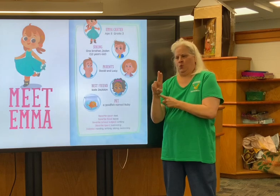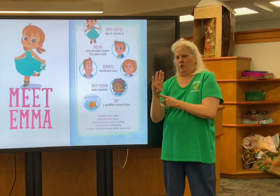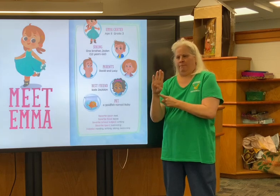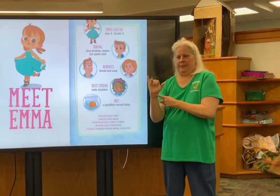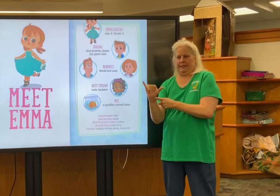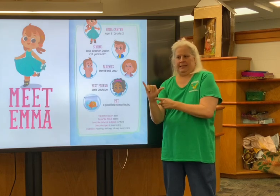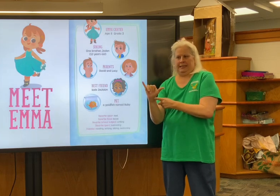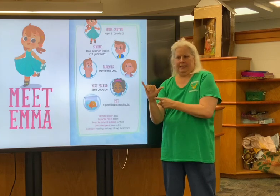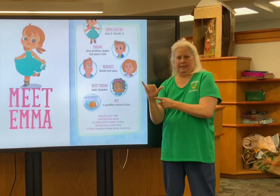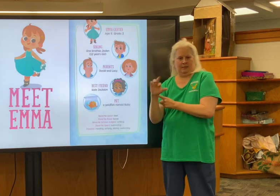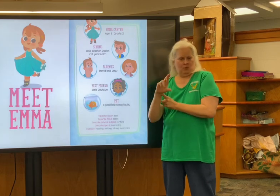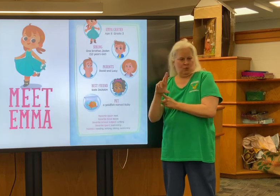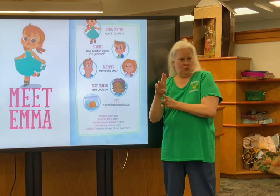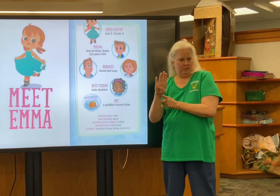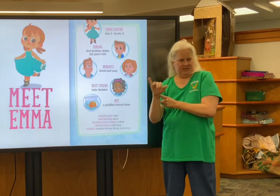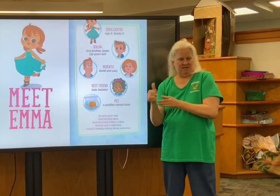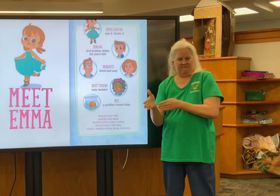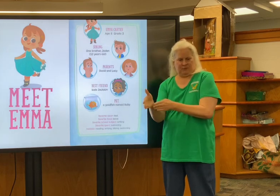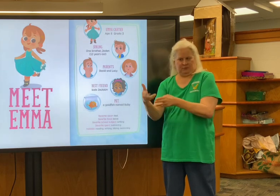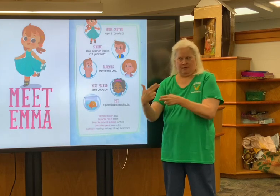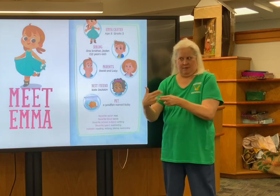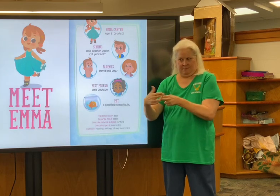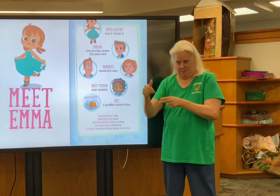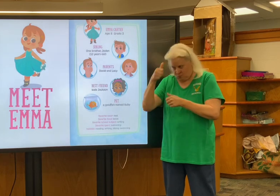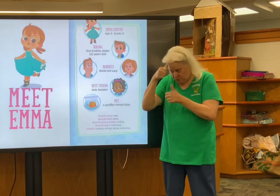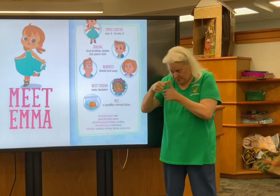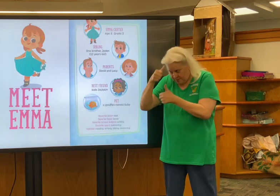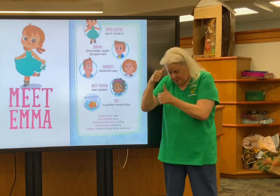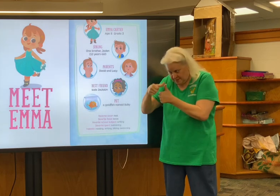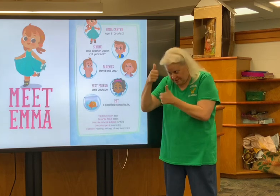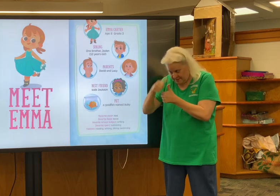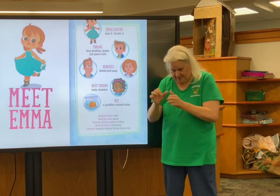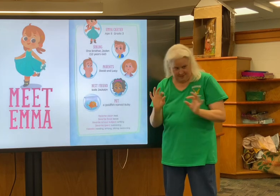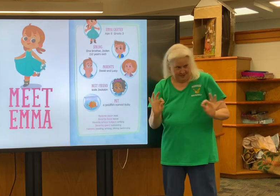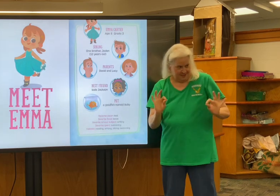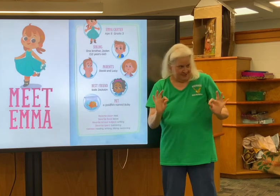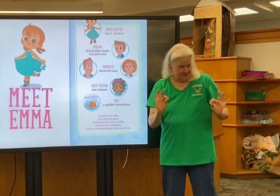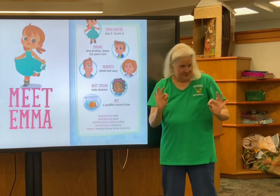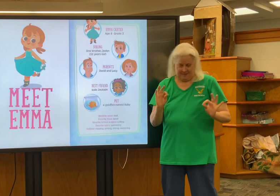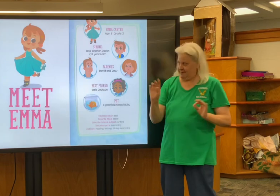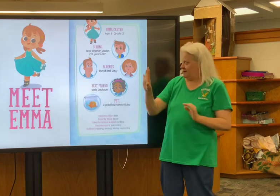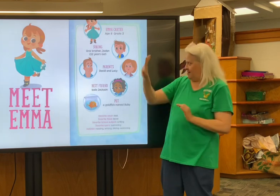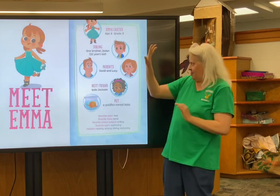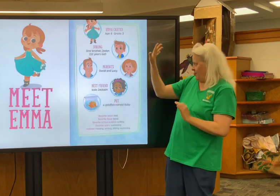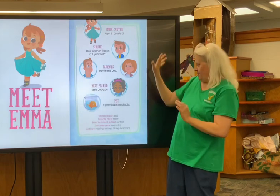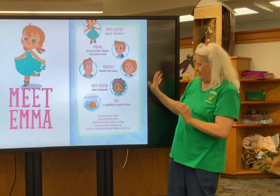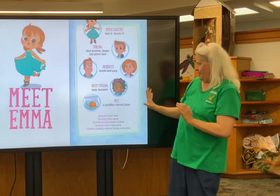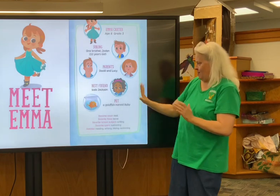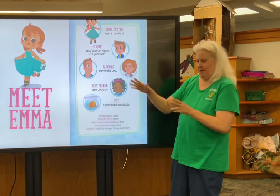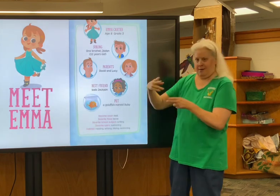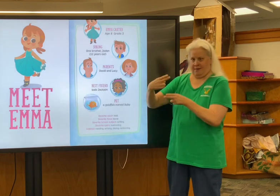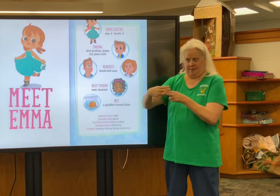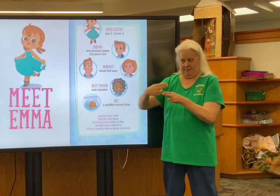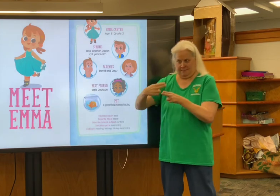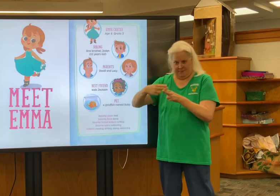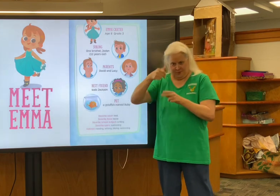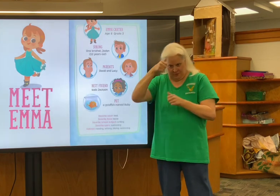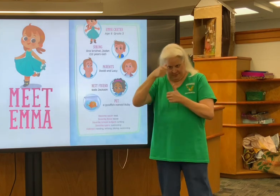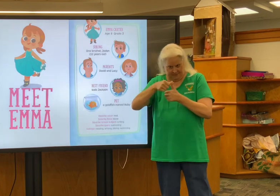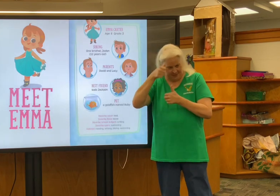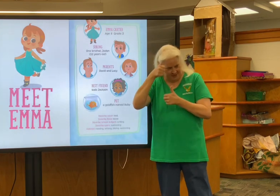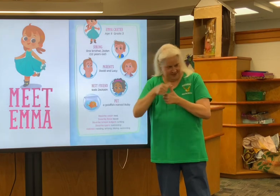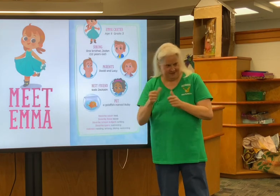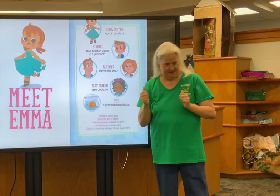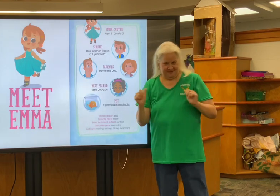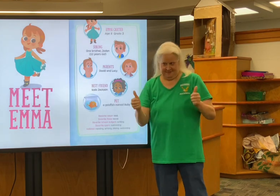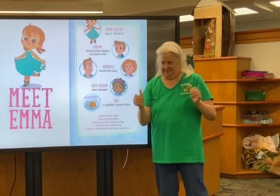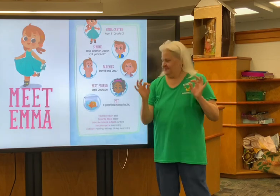Emma's goldfish is named Ruby. Okay, all those names you're gonna have to remember. Okay?